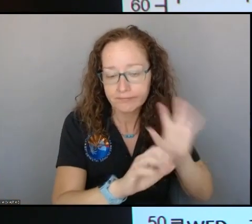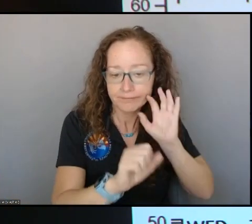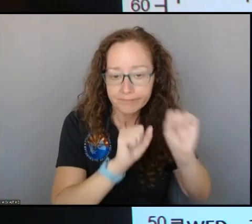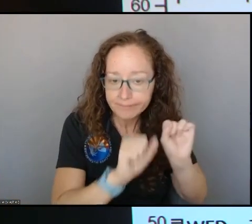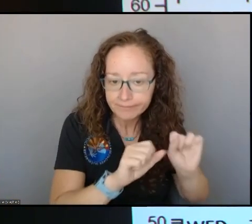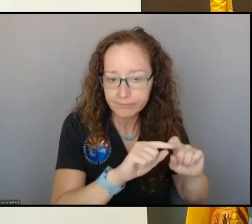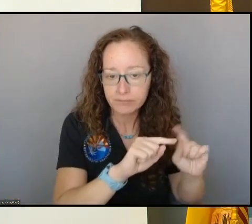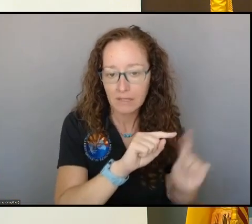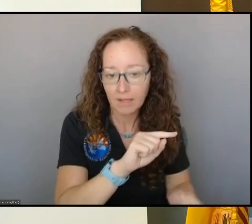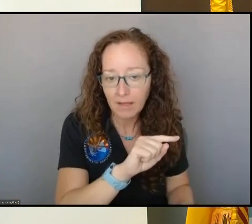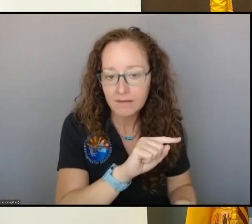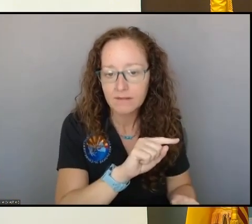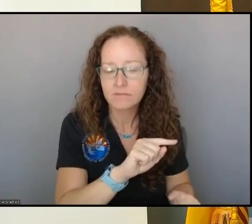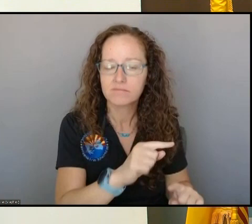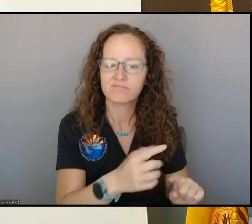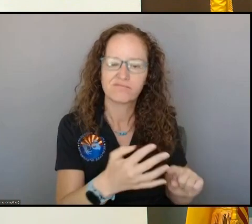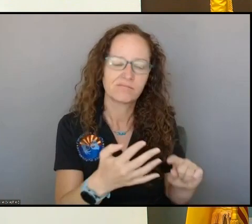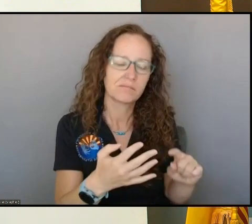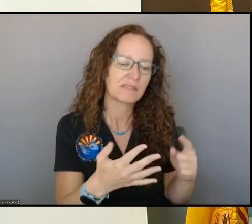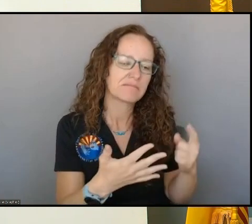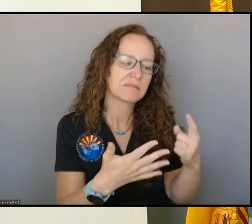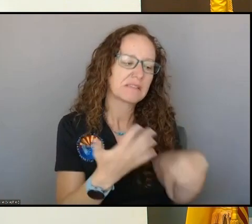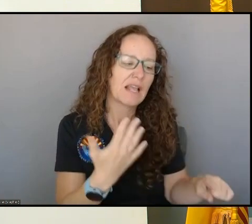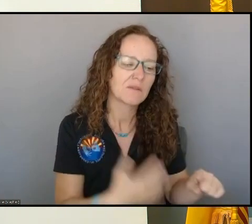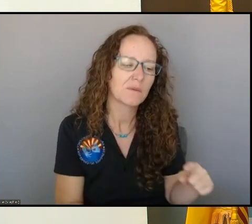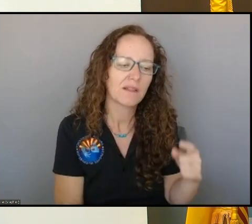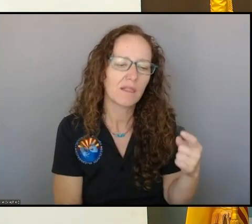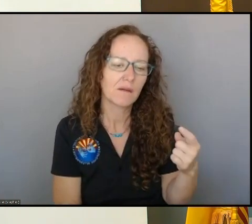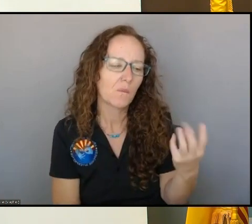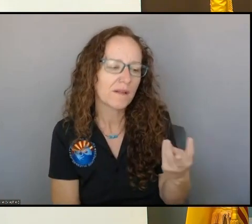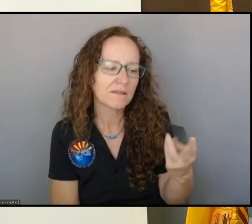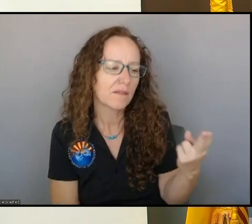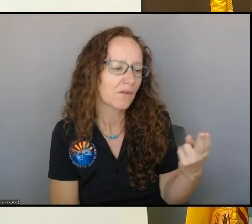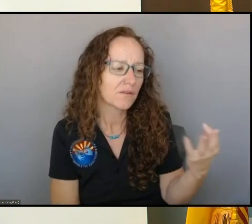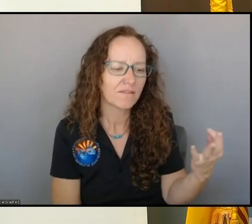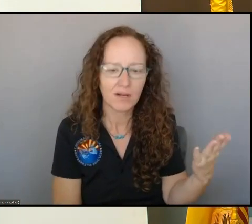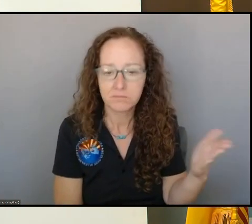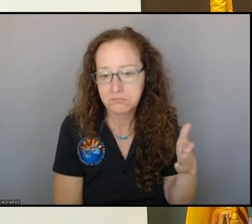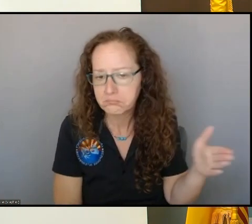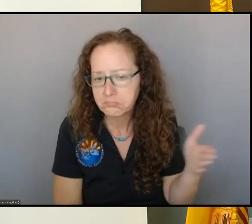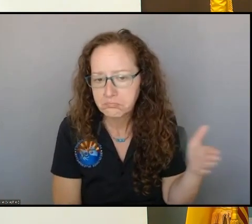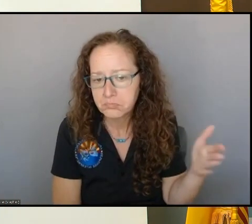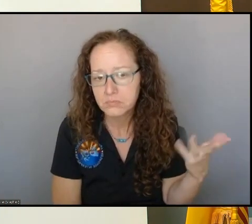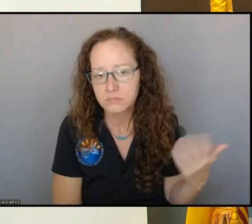late week. When that happens, when that moisture comes in, you'll notice it also flattens the temperatures. We will get a